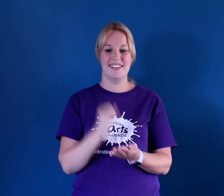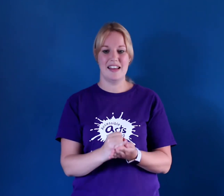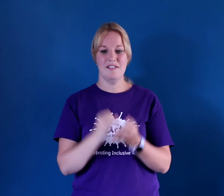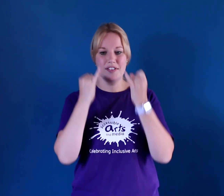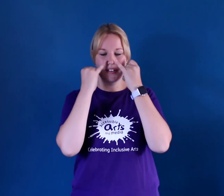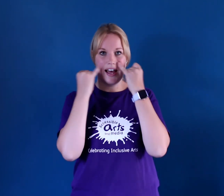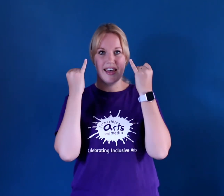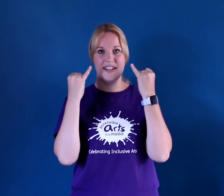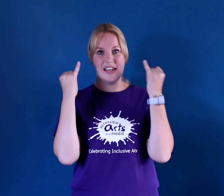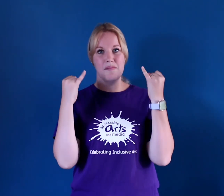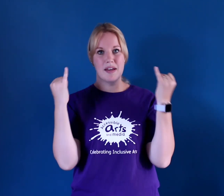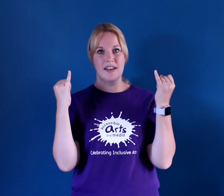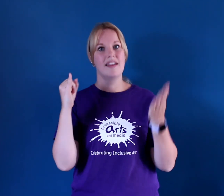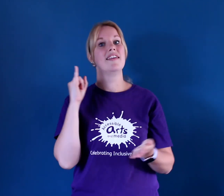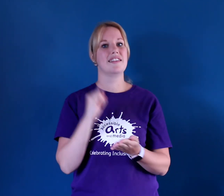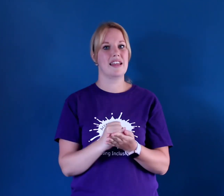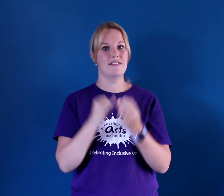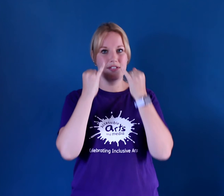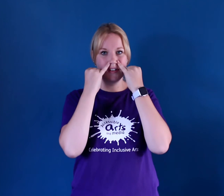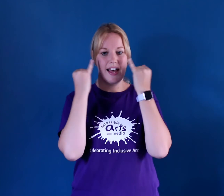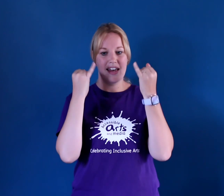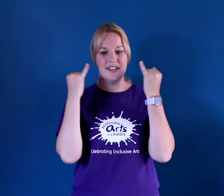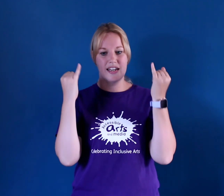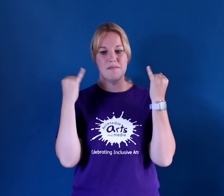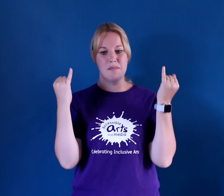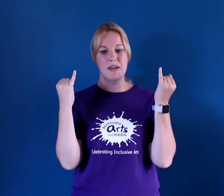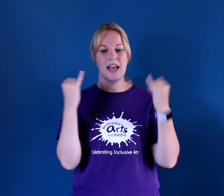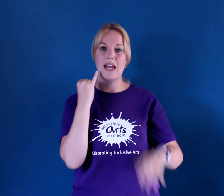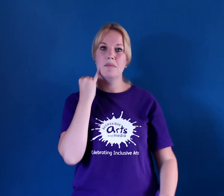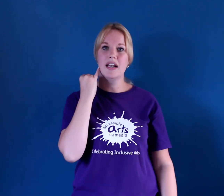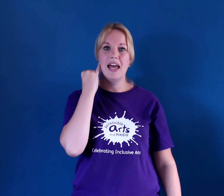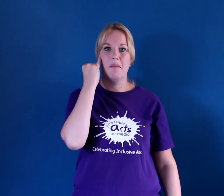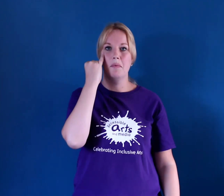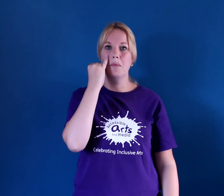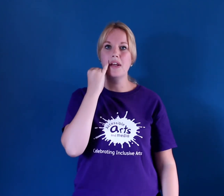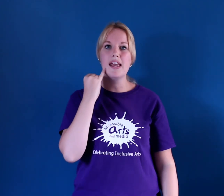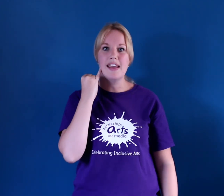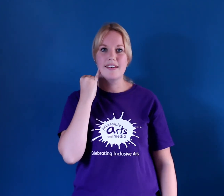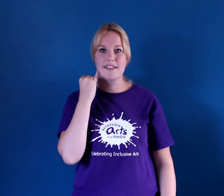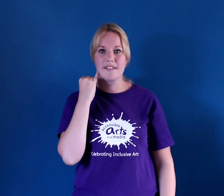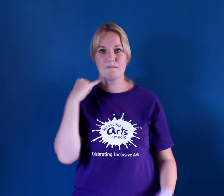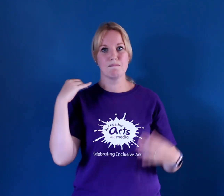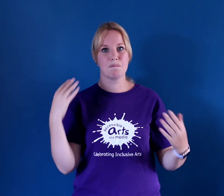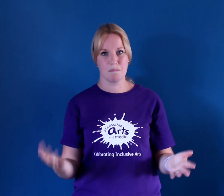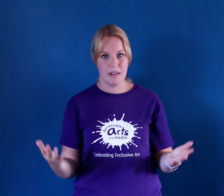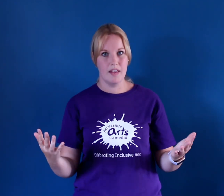Sinful tired sheep, sinful tired sheep became the lamb we eat.